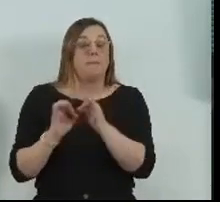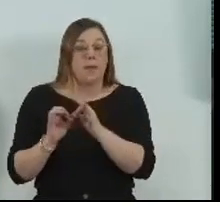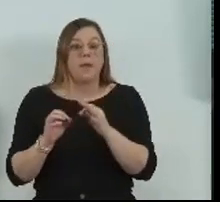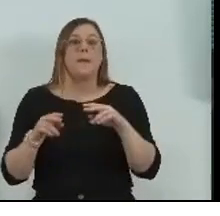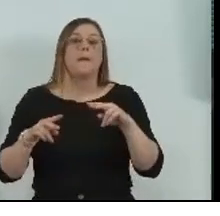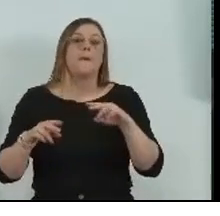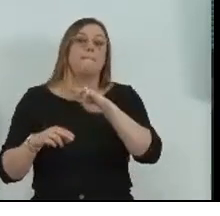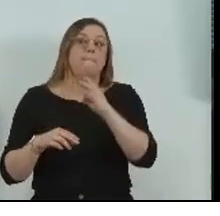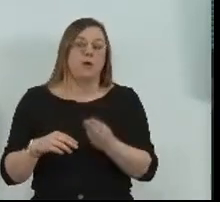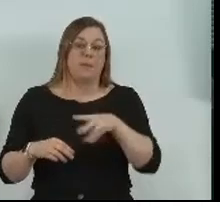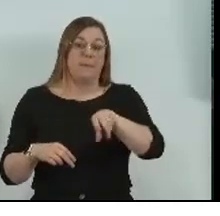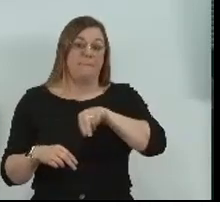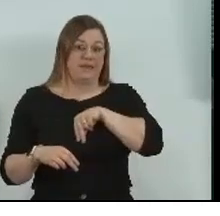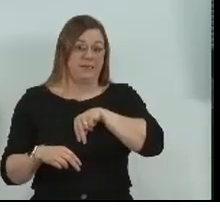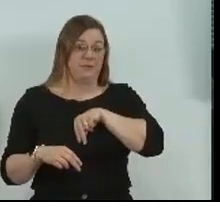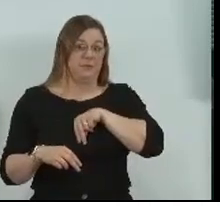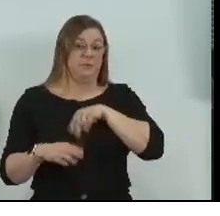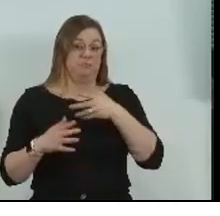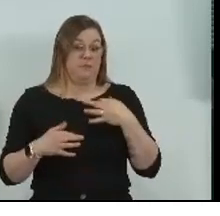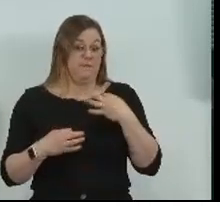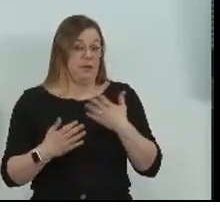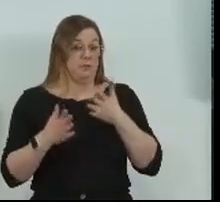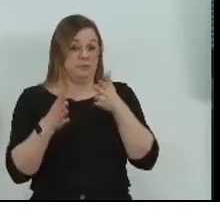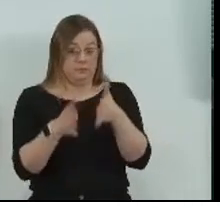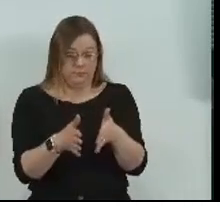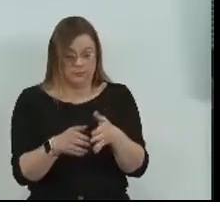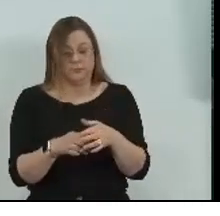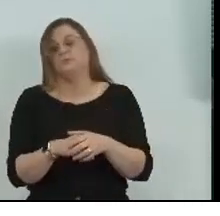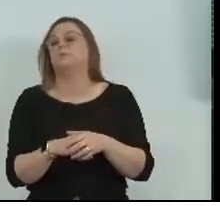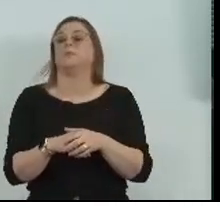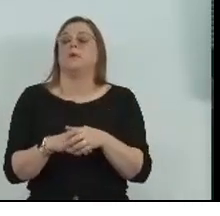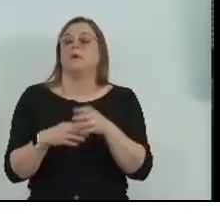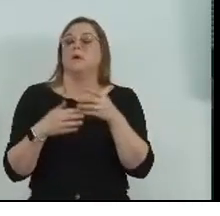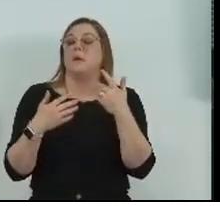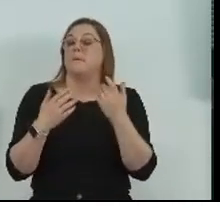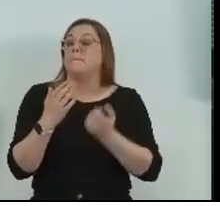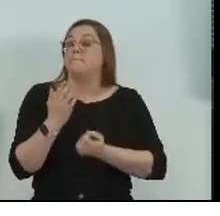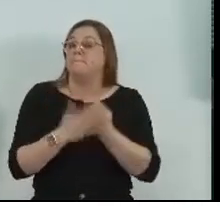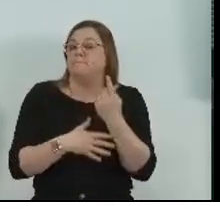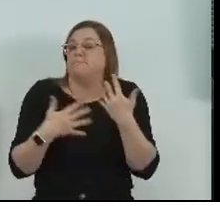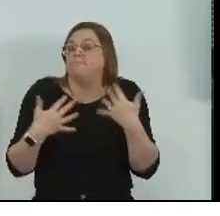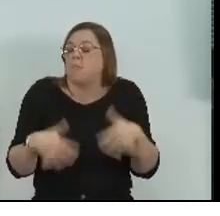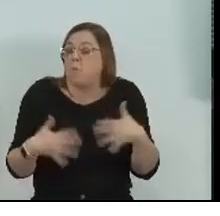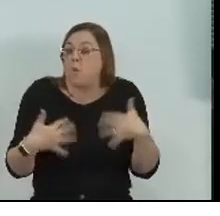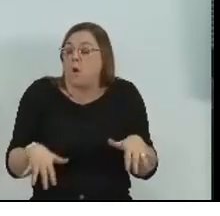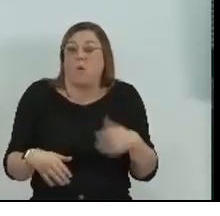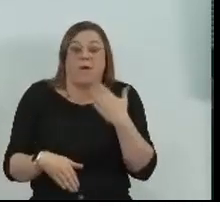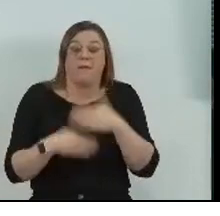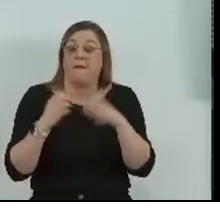medallists, which was such an amazing opportunity like to I never even imagined I'd get to get to